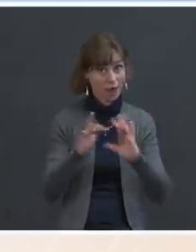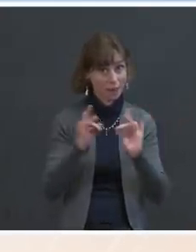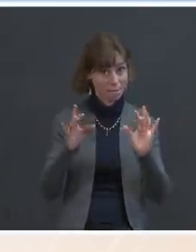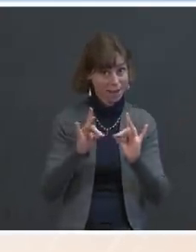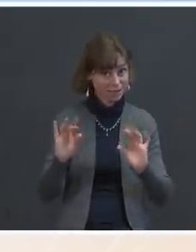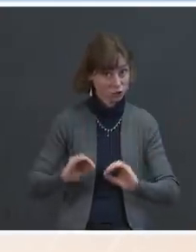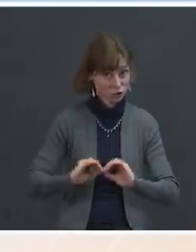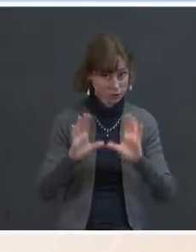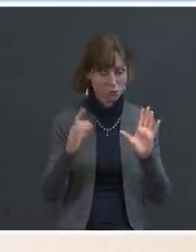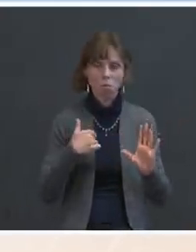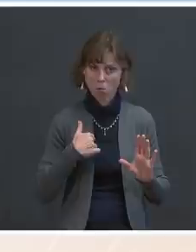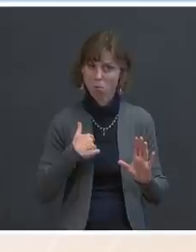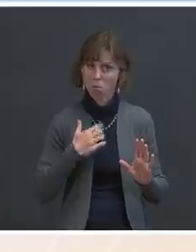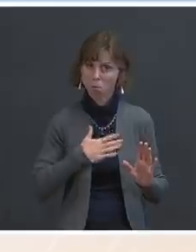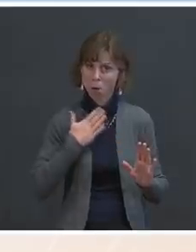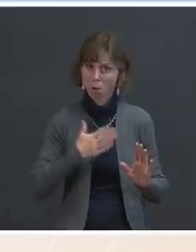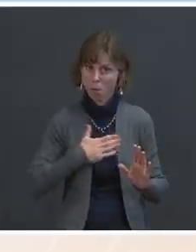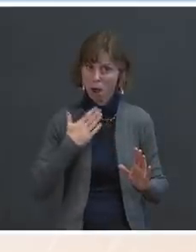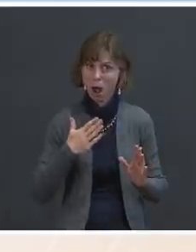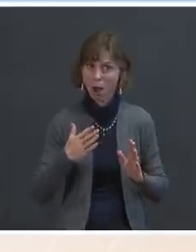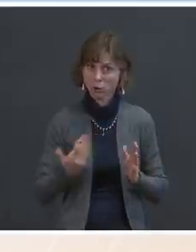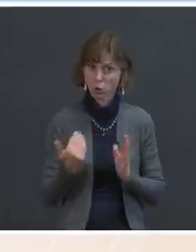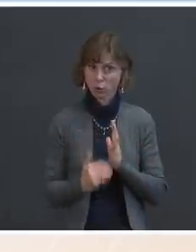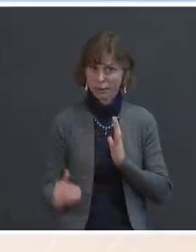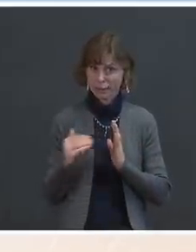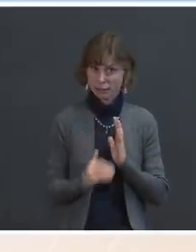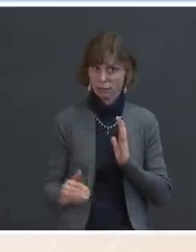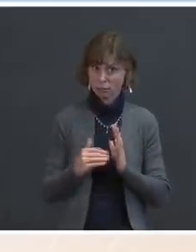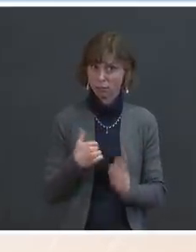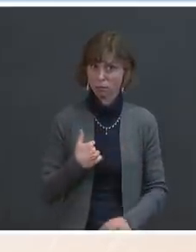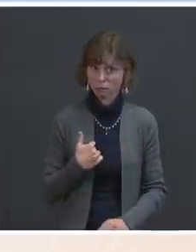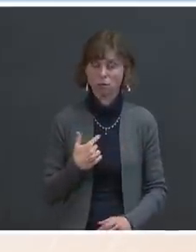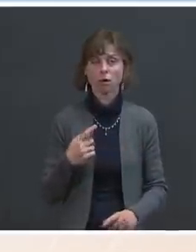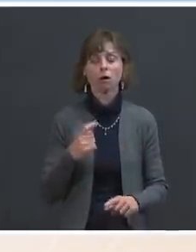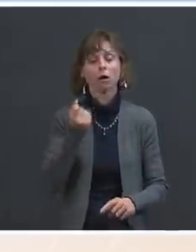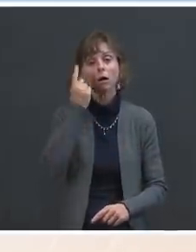But I think it's also important that we work with the international organizations